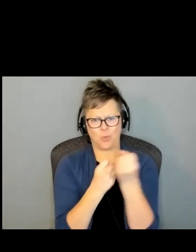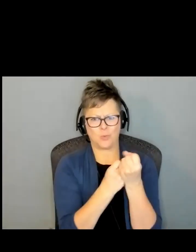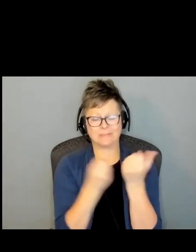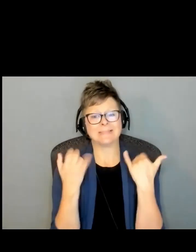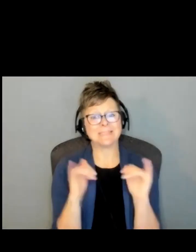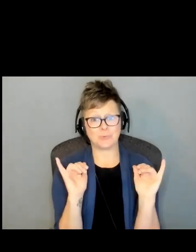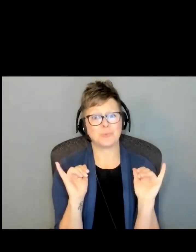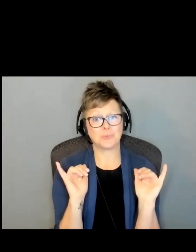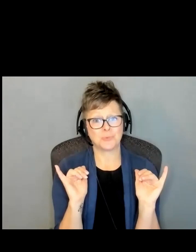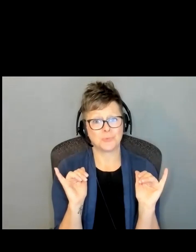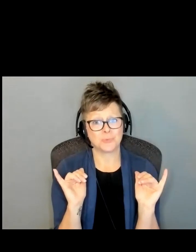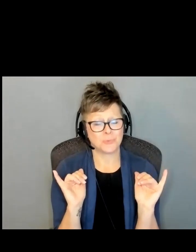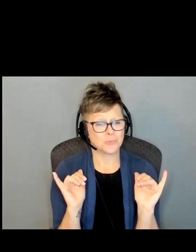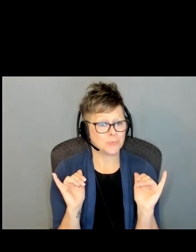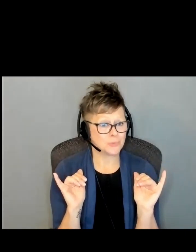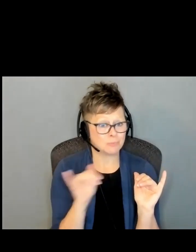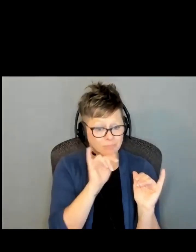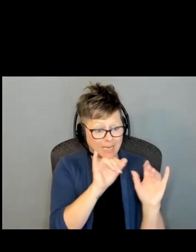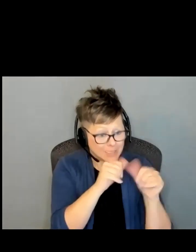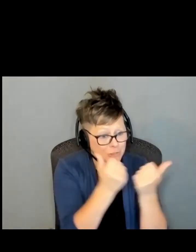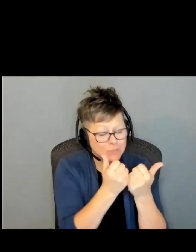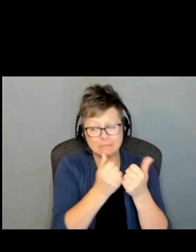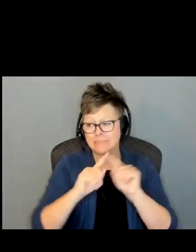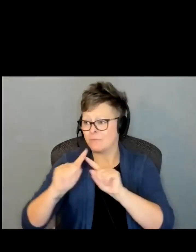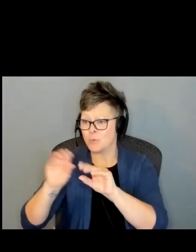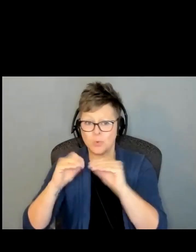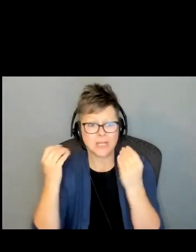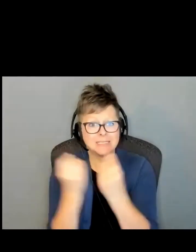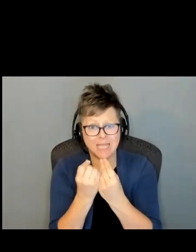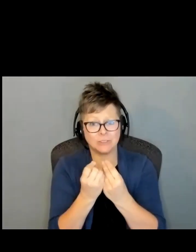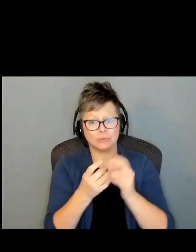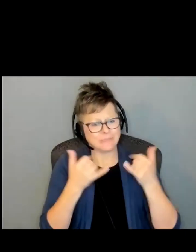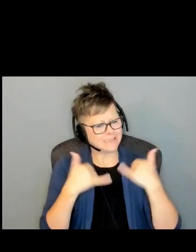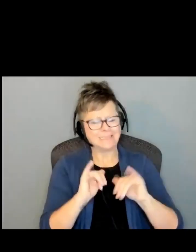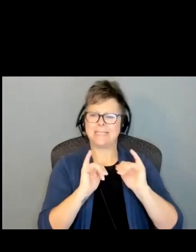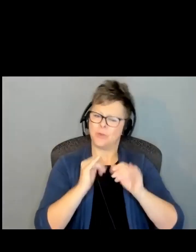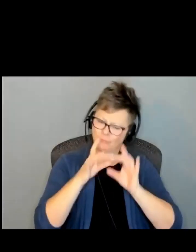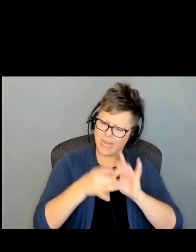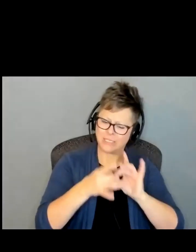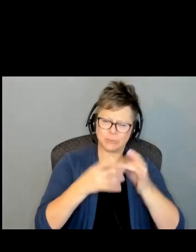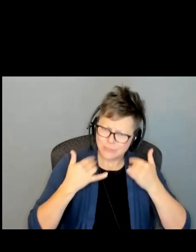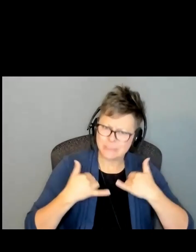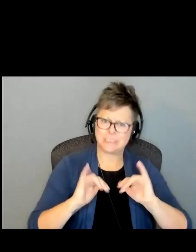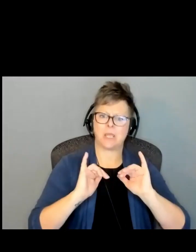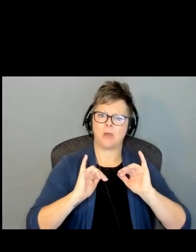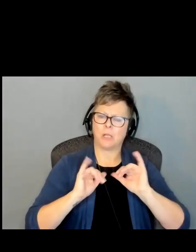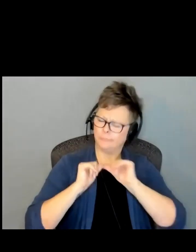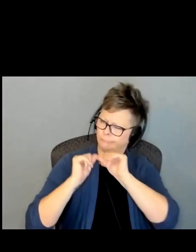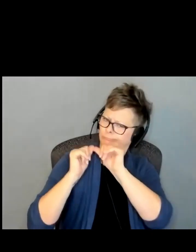agencies or organizations, where their institutional relationship has resided and has been born